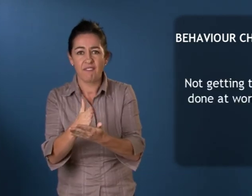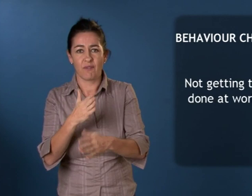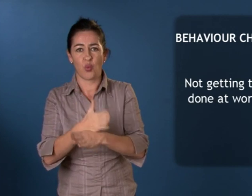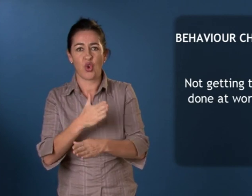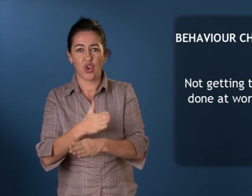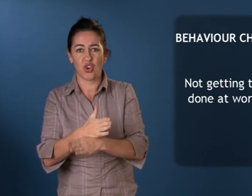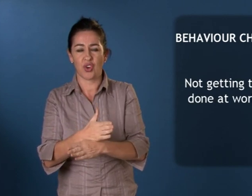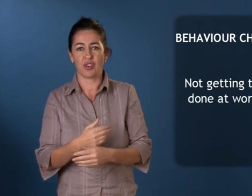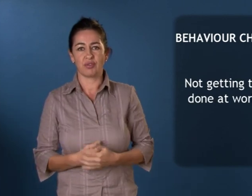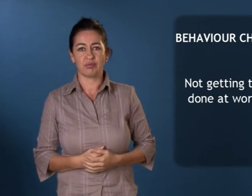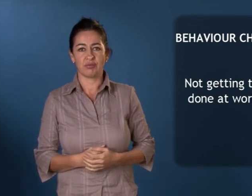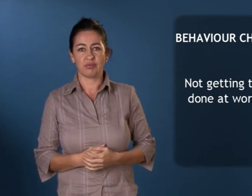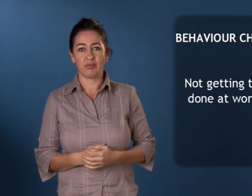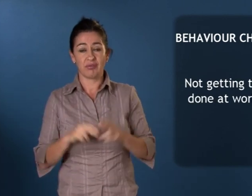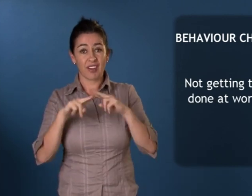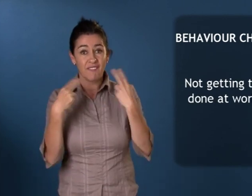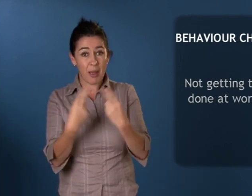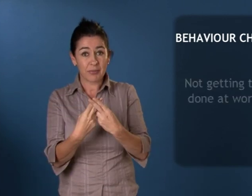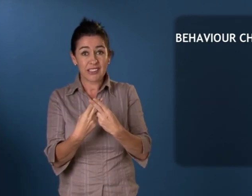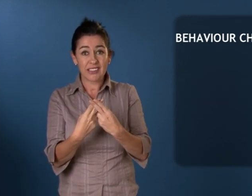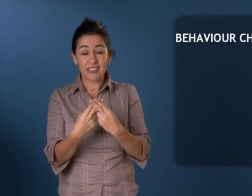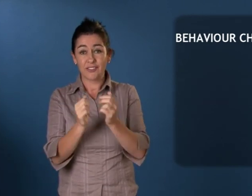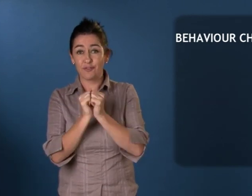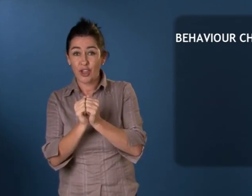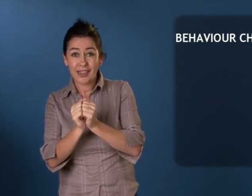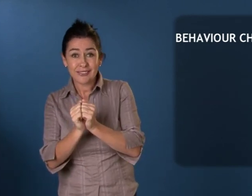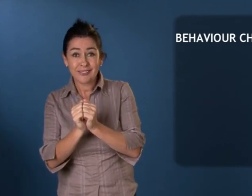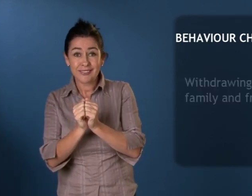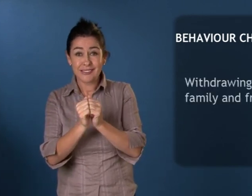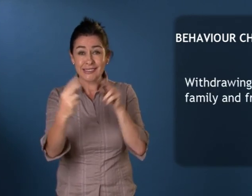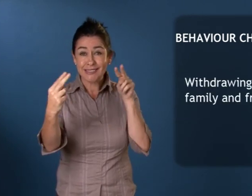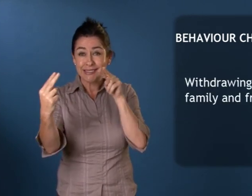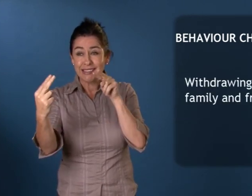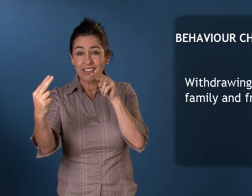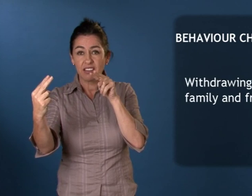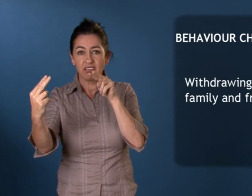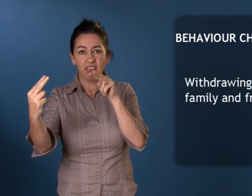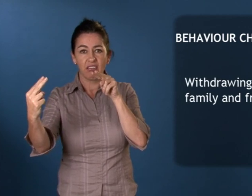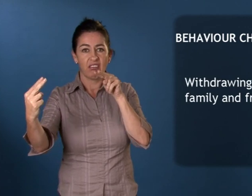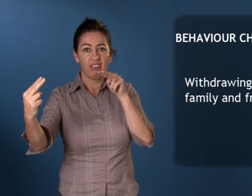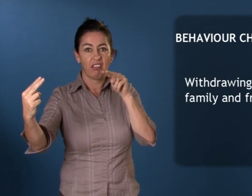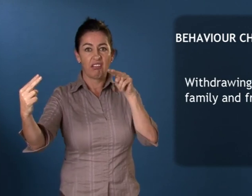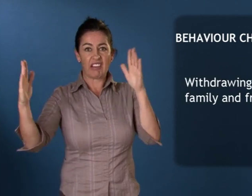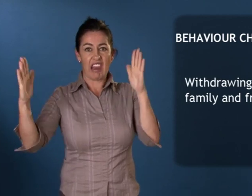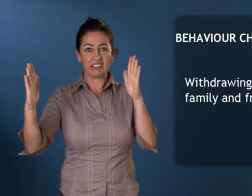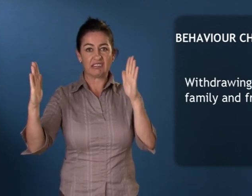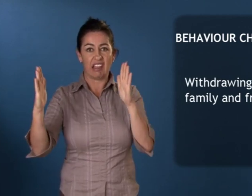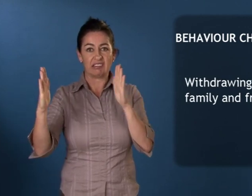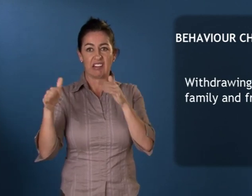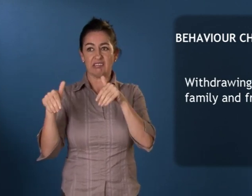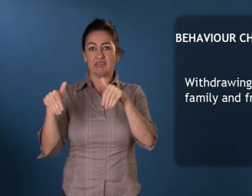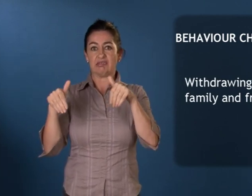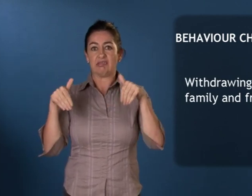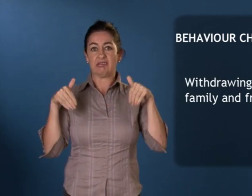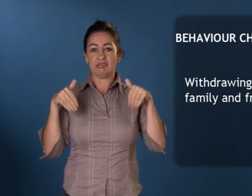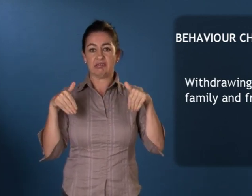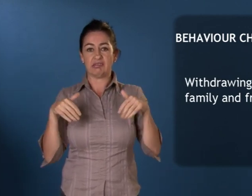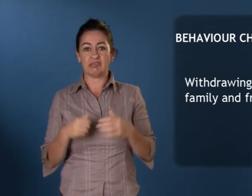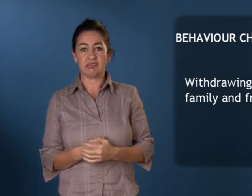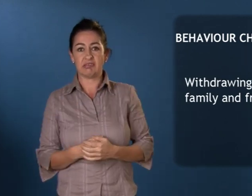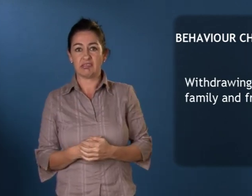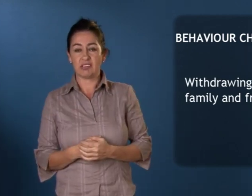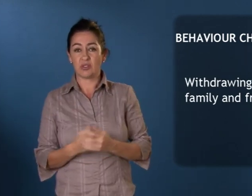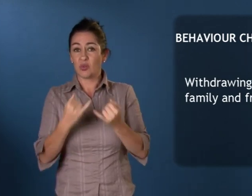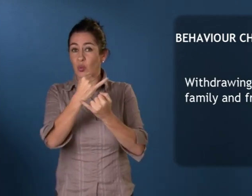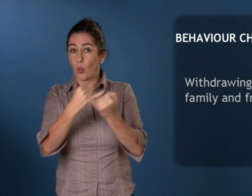You may not be getting things done at work. You may be withdrawing from your family and friends.